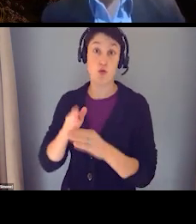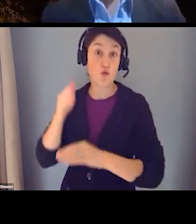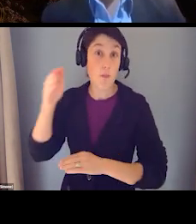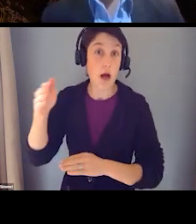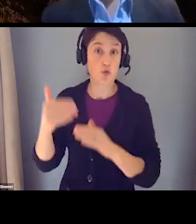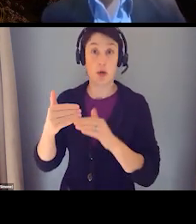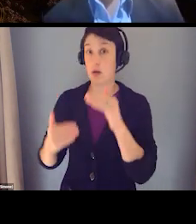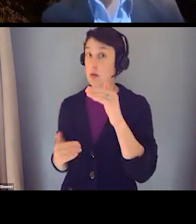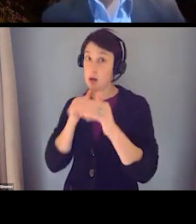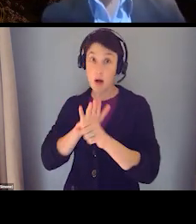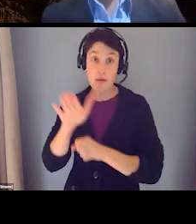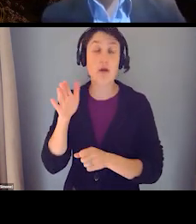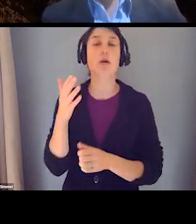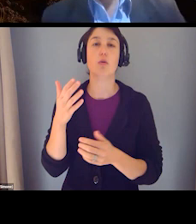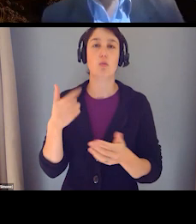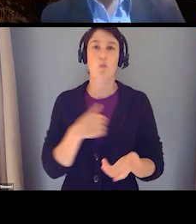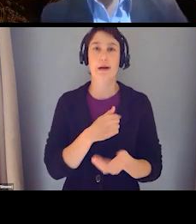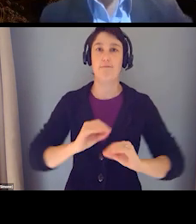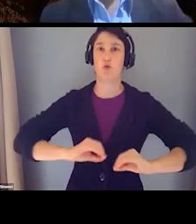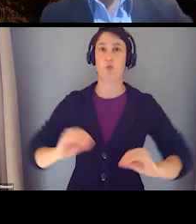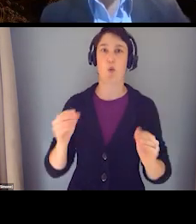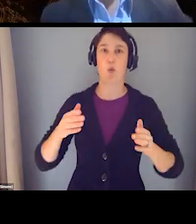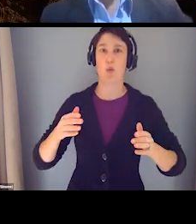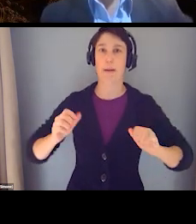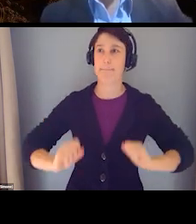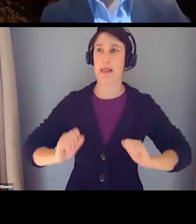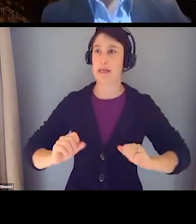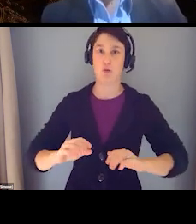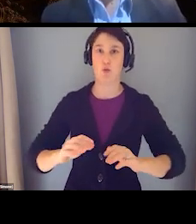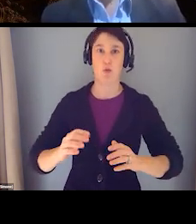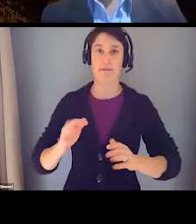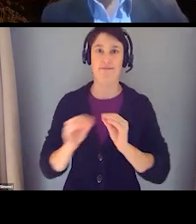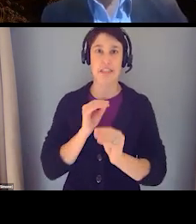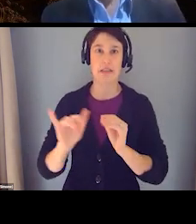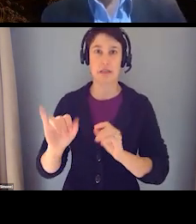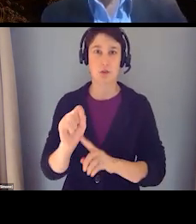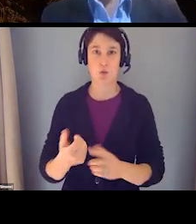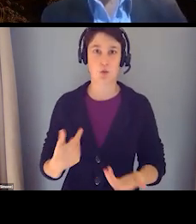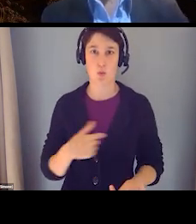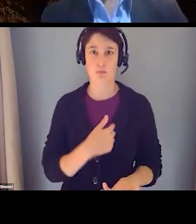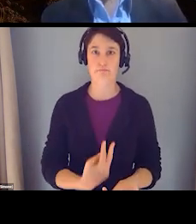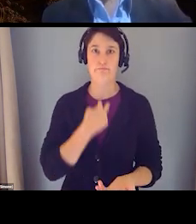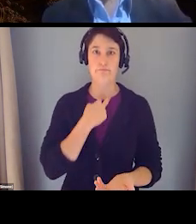to deal with either one of those situations, and we will actually tell you that this was an agreement between the two awardee organization